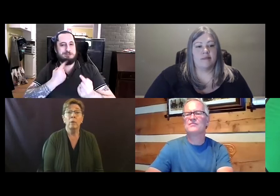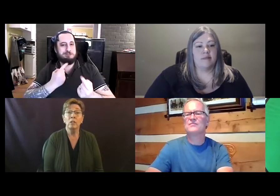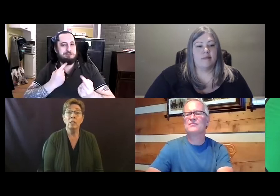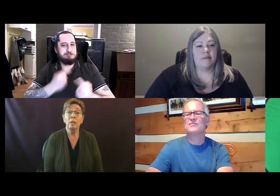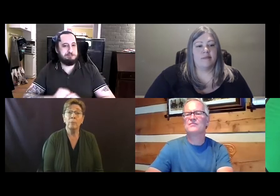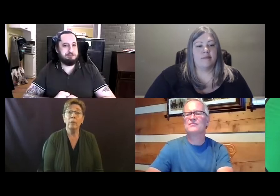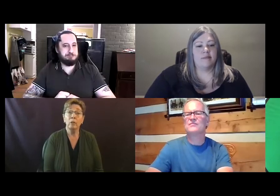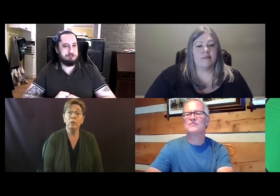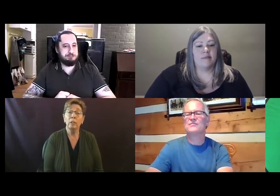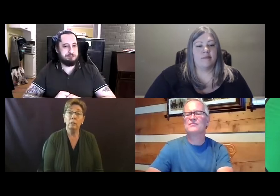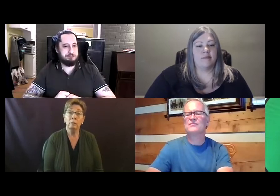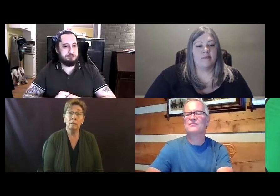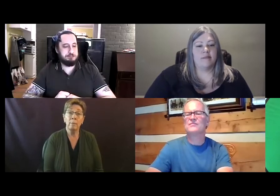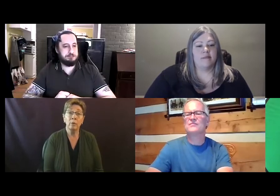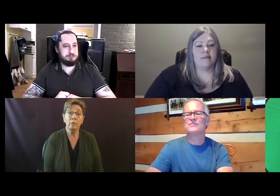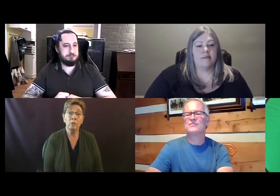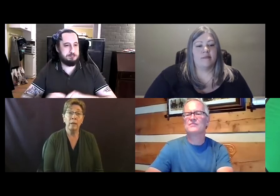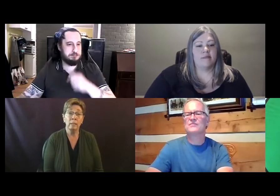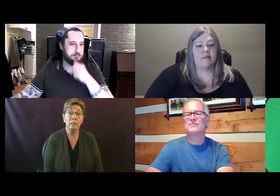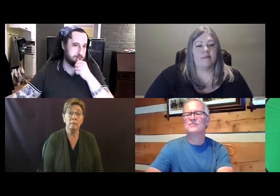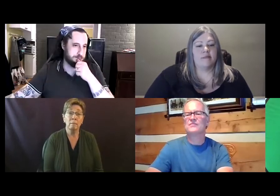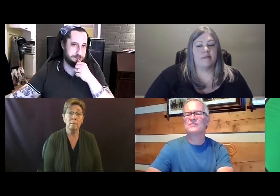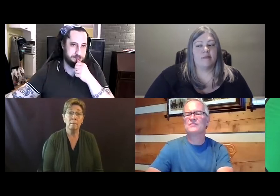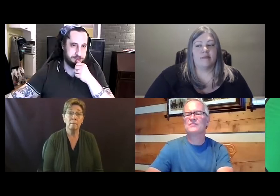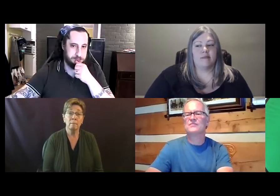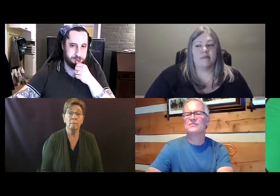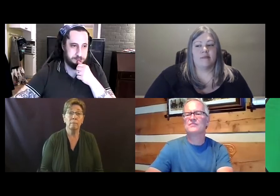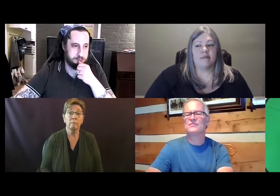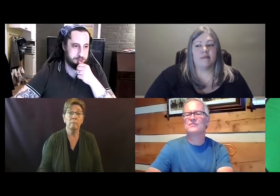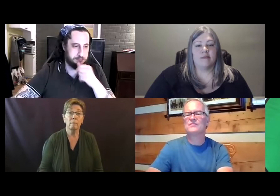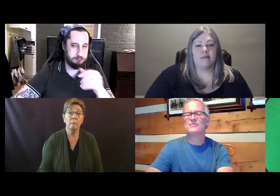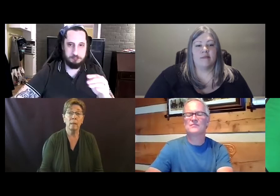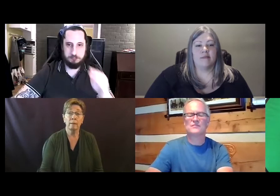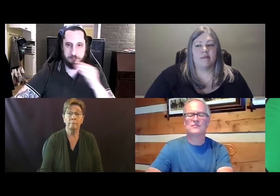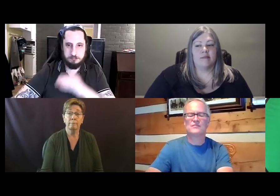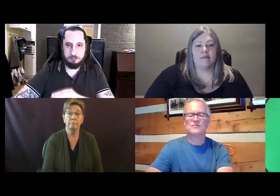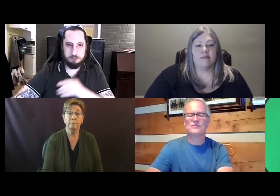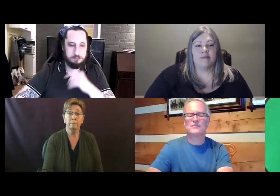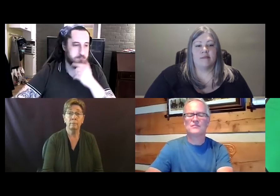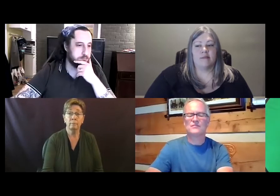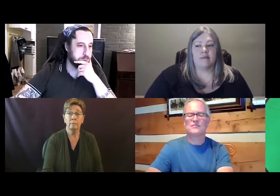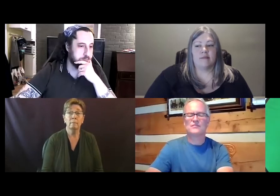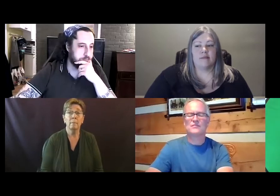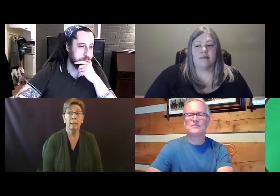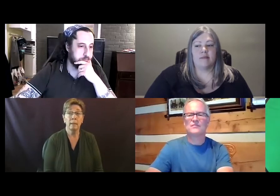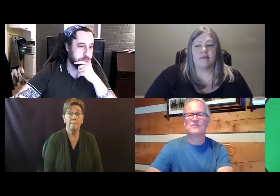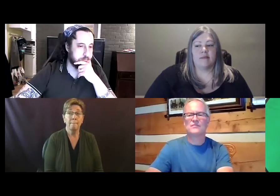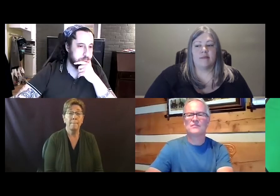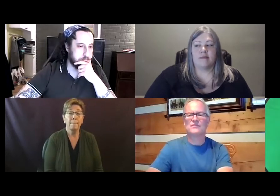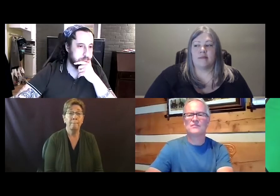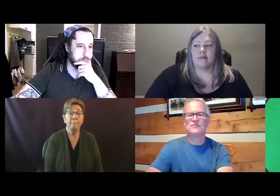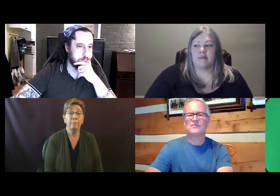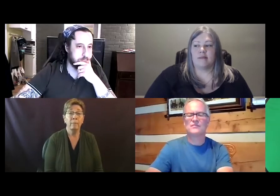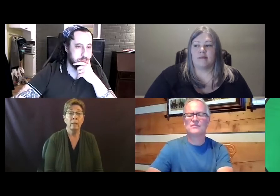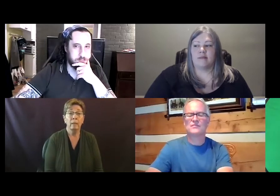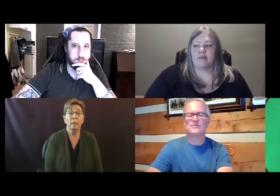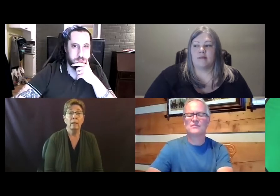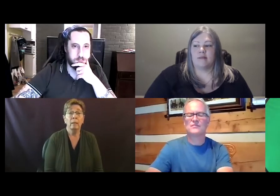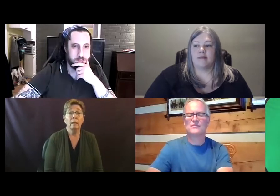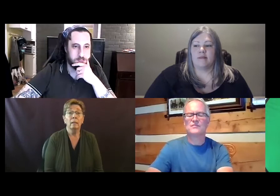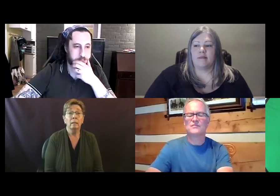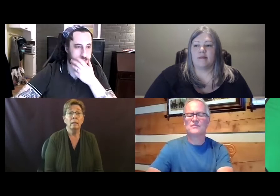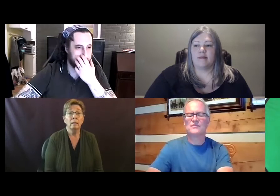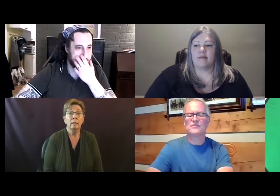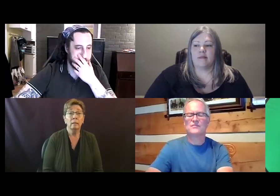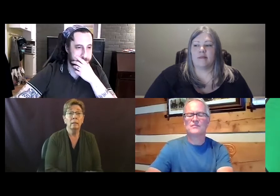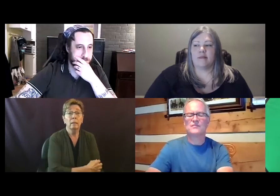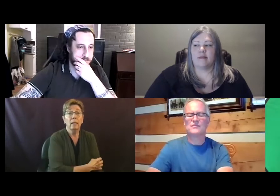which is a pretty good number of respondents.